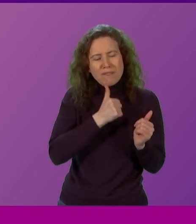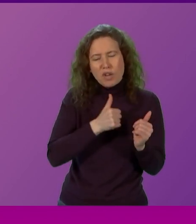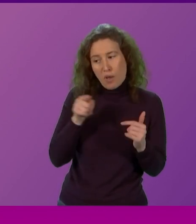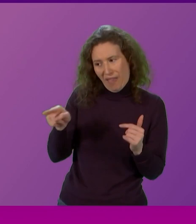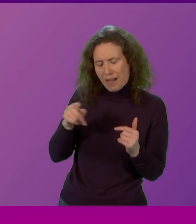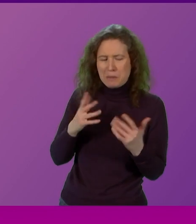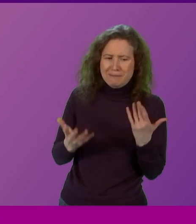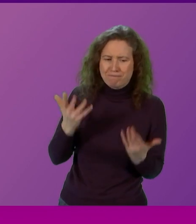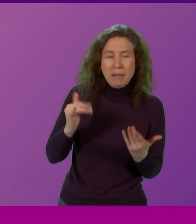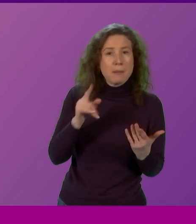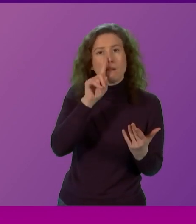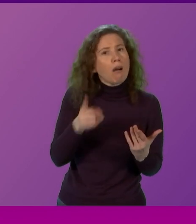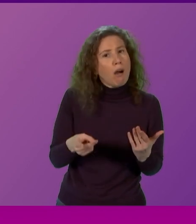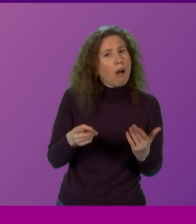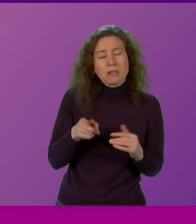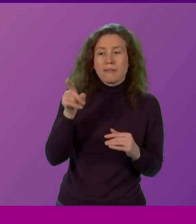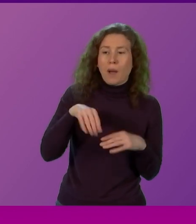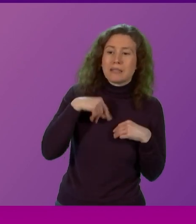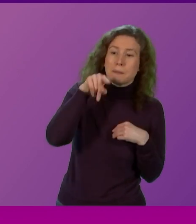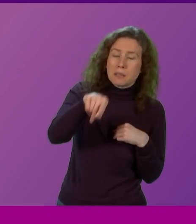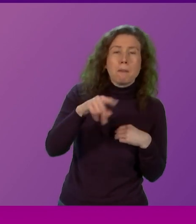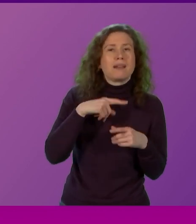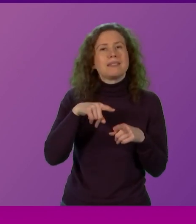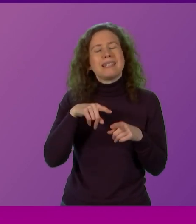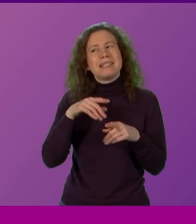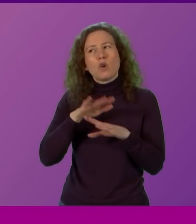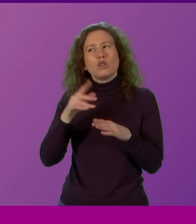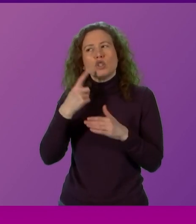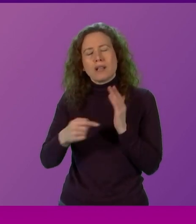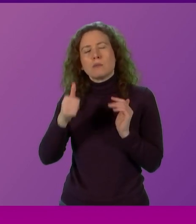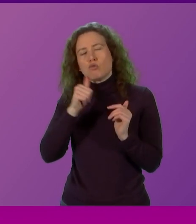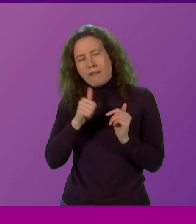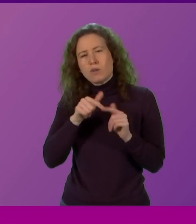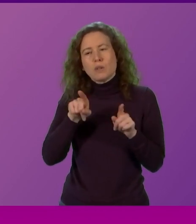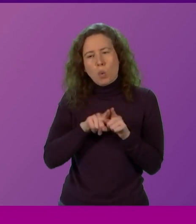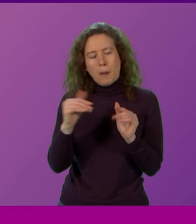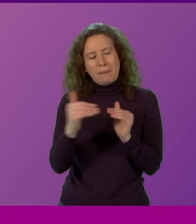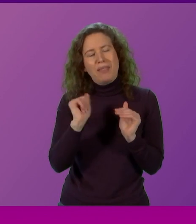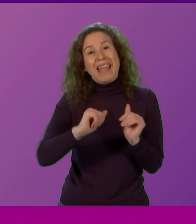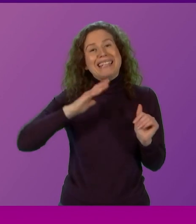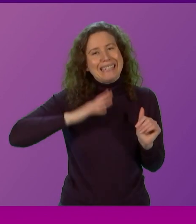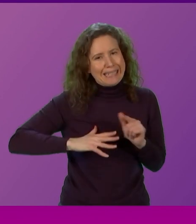However, the case that has been raised with me is about not just preference but need, given the condition involved. That takes me on to another point.